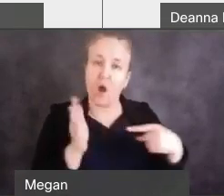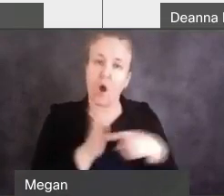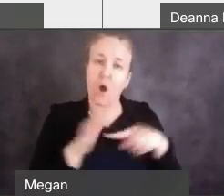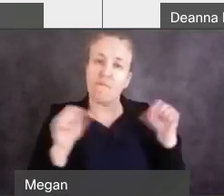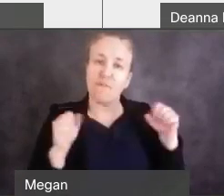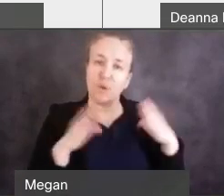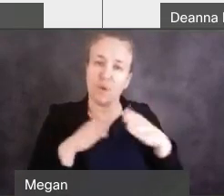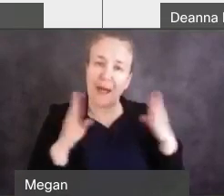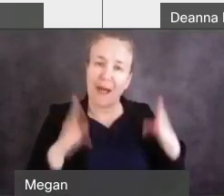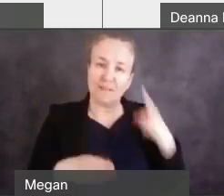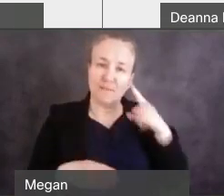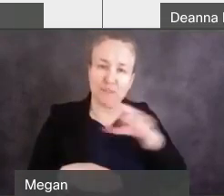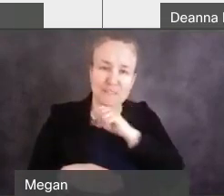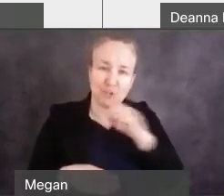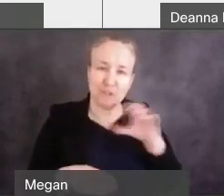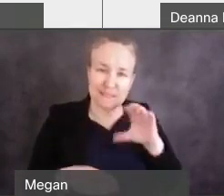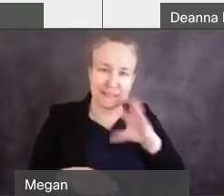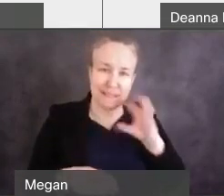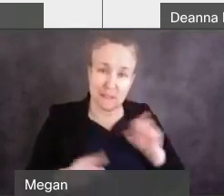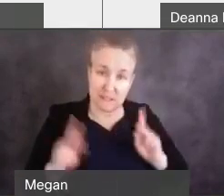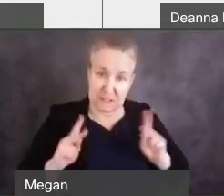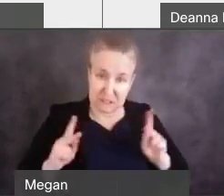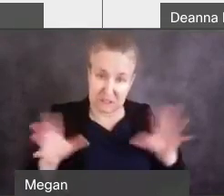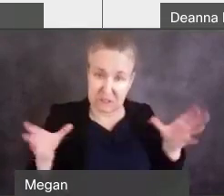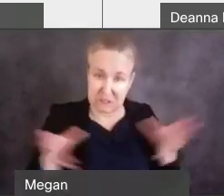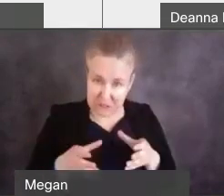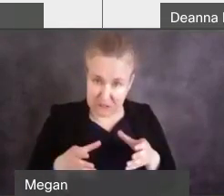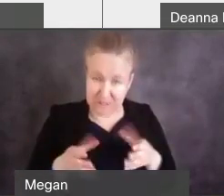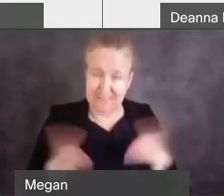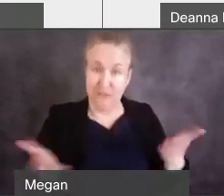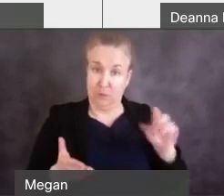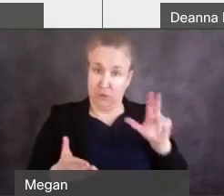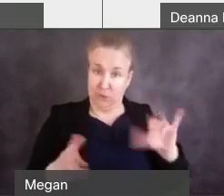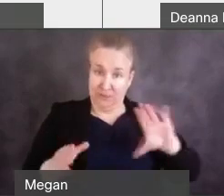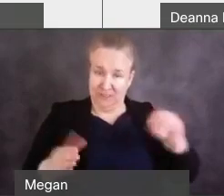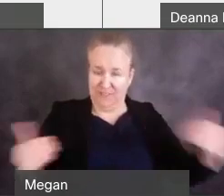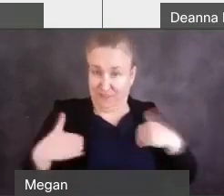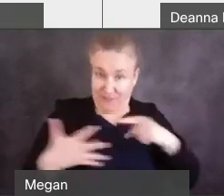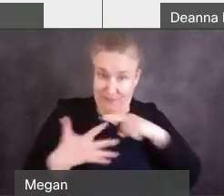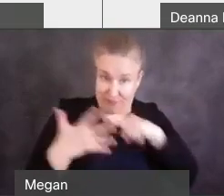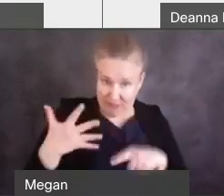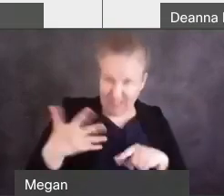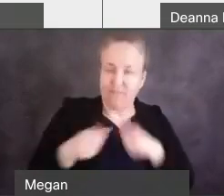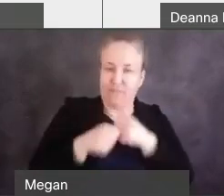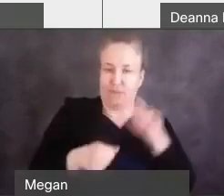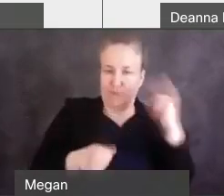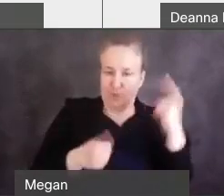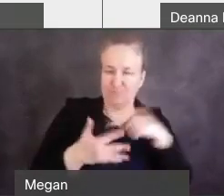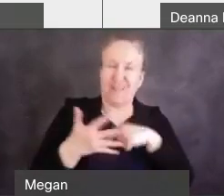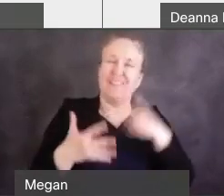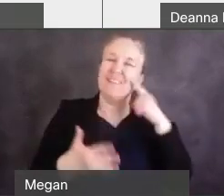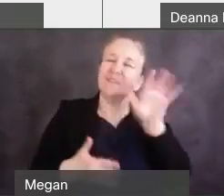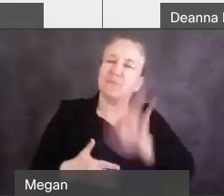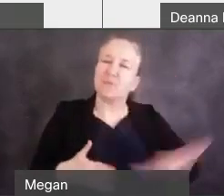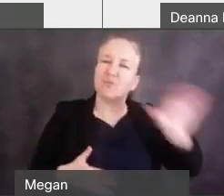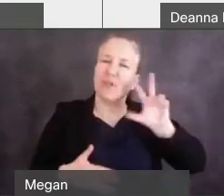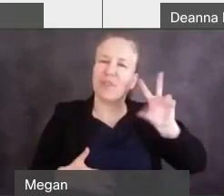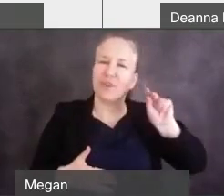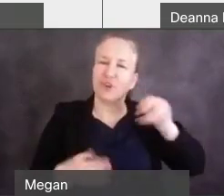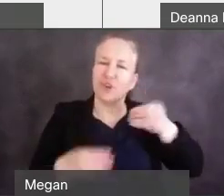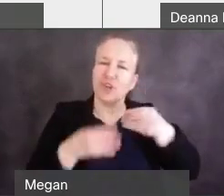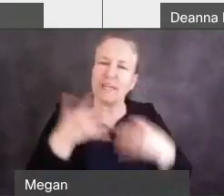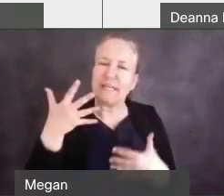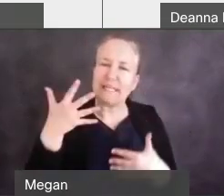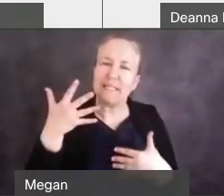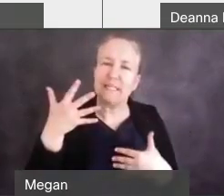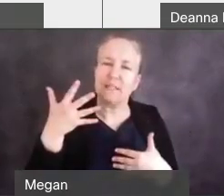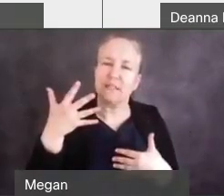for seniors that exist within Montgomery County. There are about, I think, 30 of those. All together,